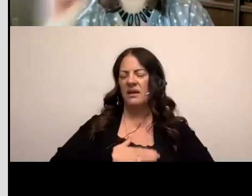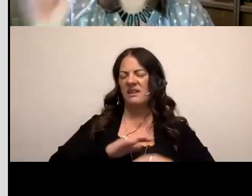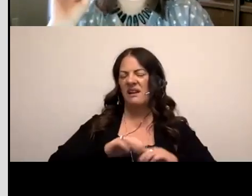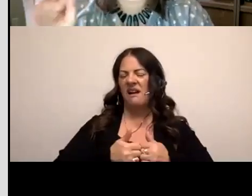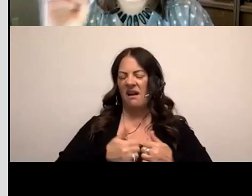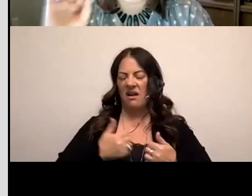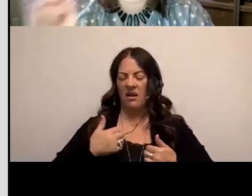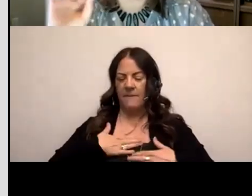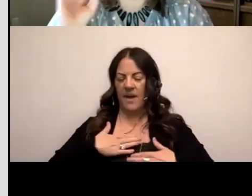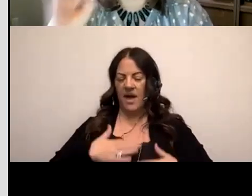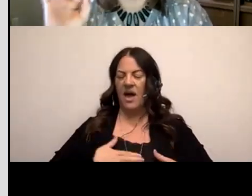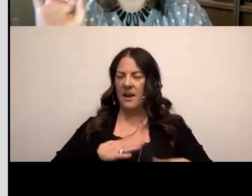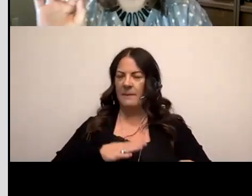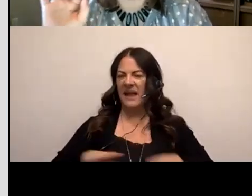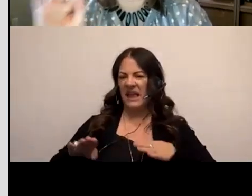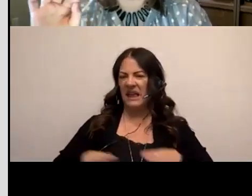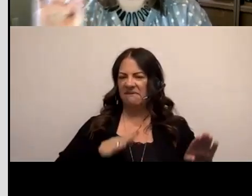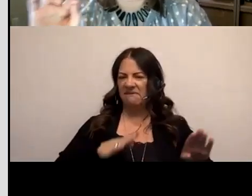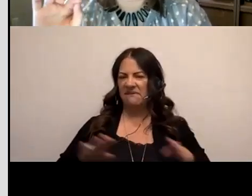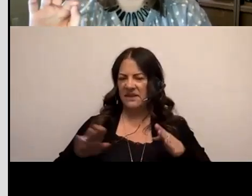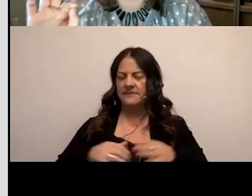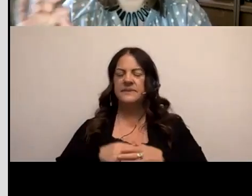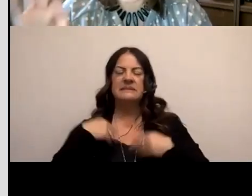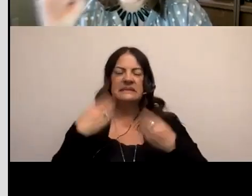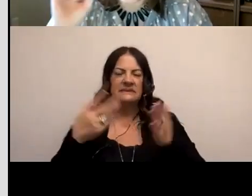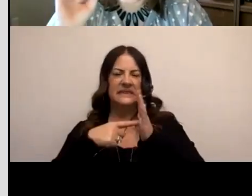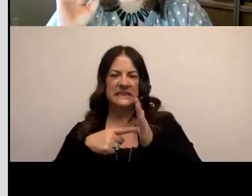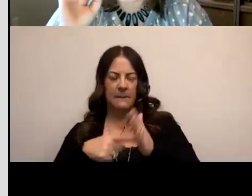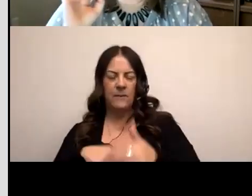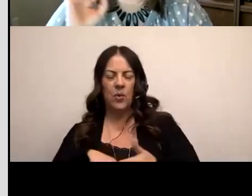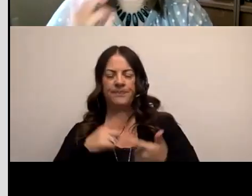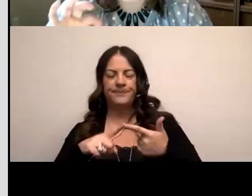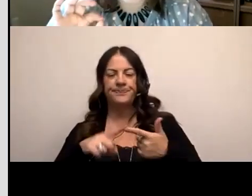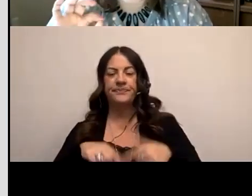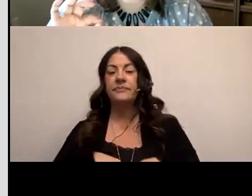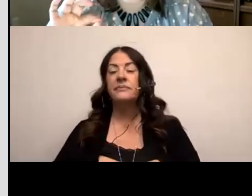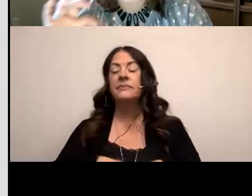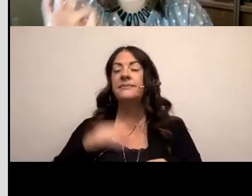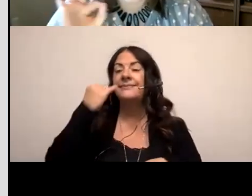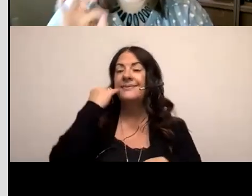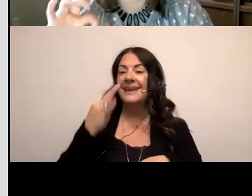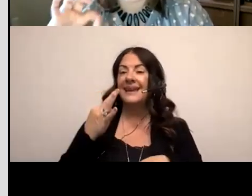HERE'S THE COOL PART ABOUT TOLERABLE STRESS EXPERIENCES, IF THE ACTIVATION IS TIME LIMITED